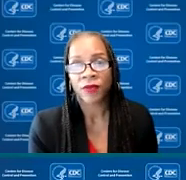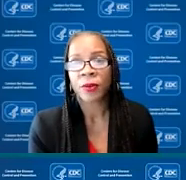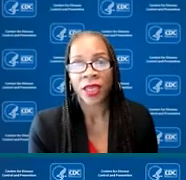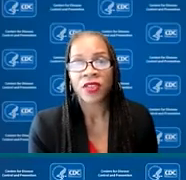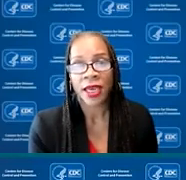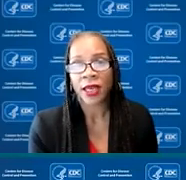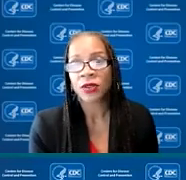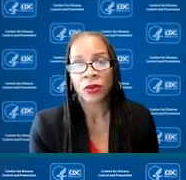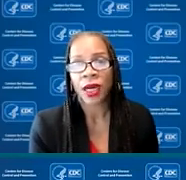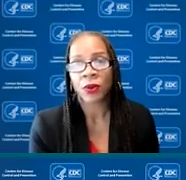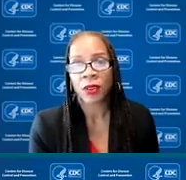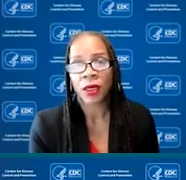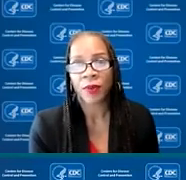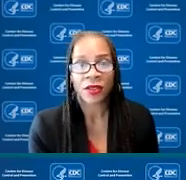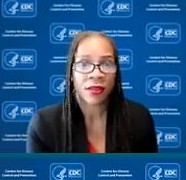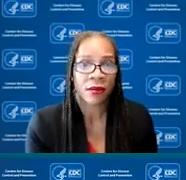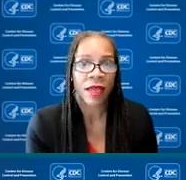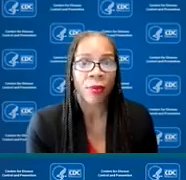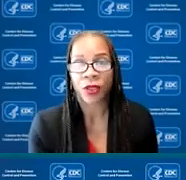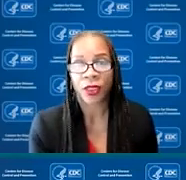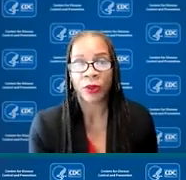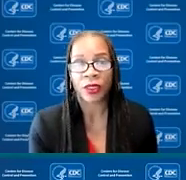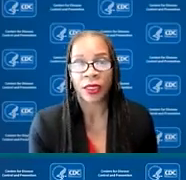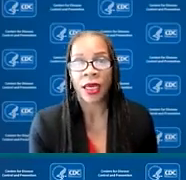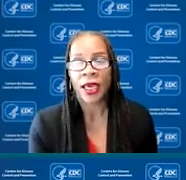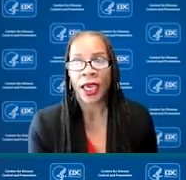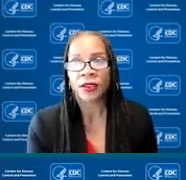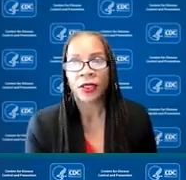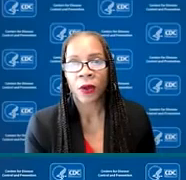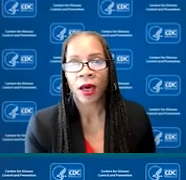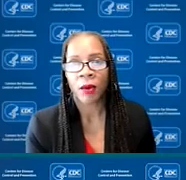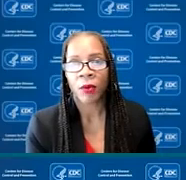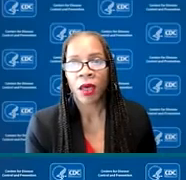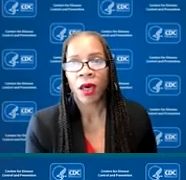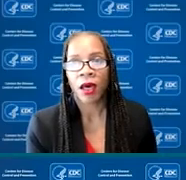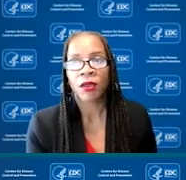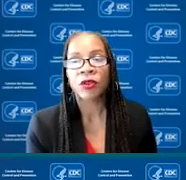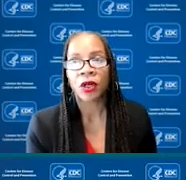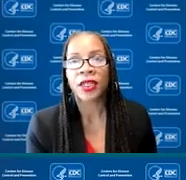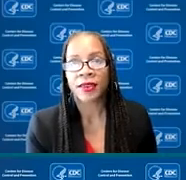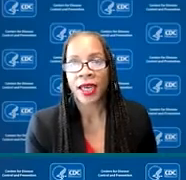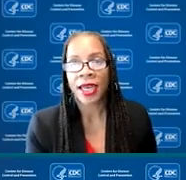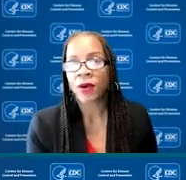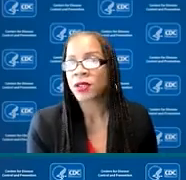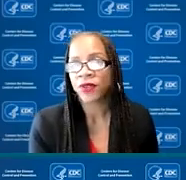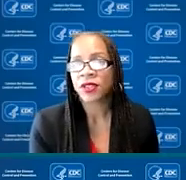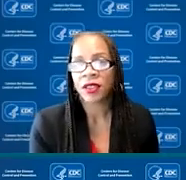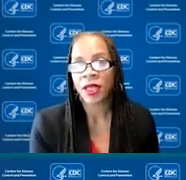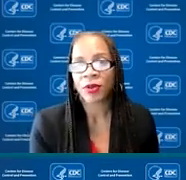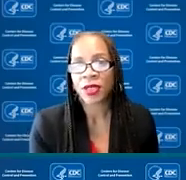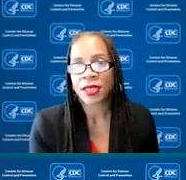information out to our laboratory communities, and so, learning that our Division of Laboratory